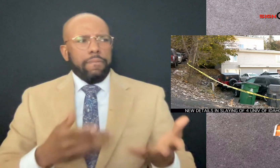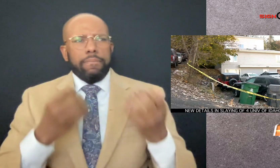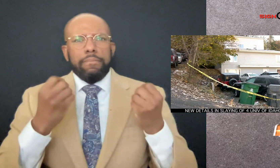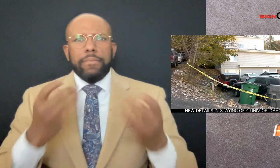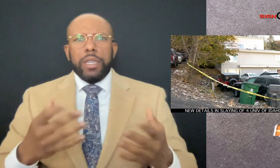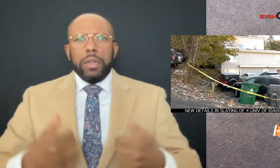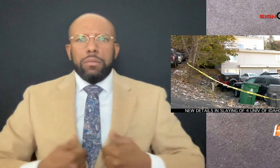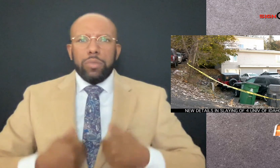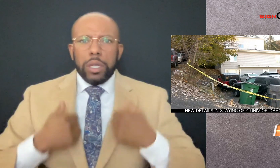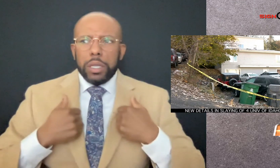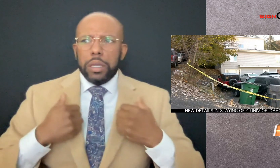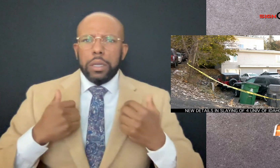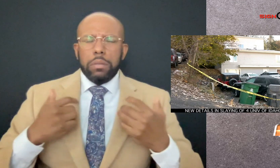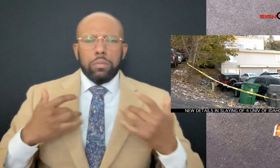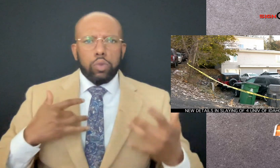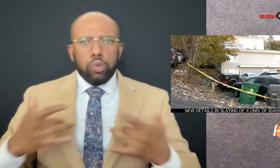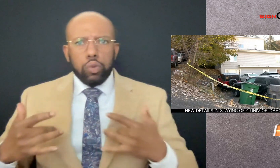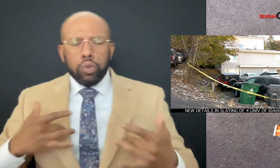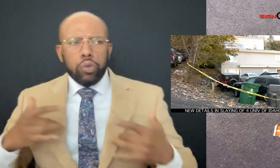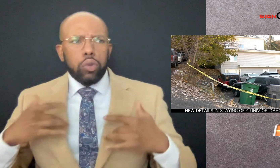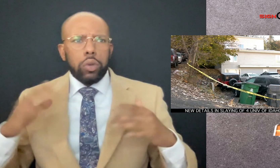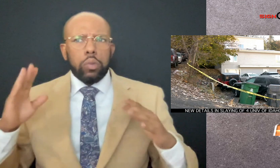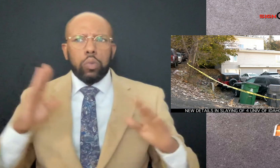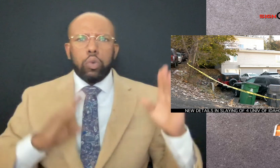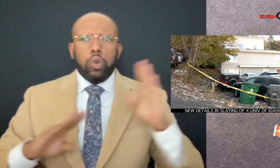And that has left many residents worried about their safety.